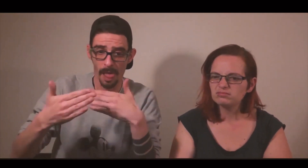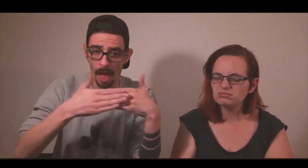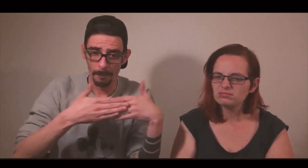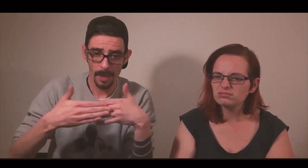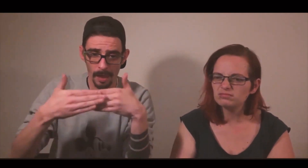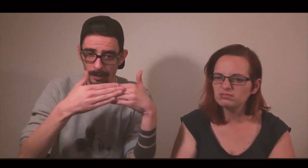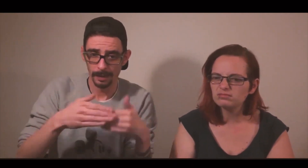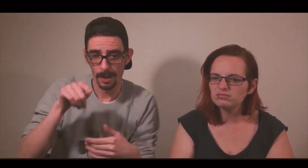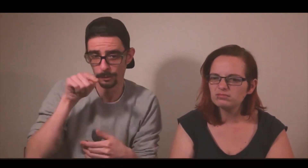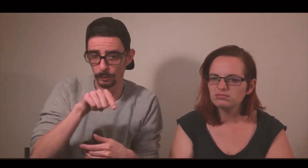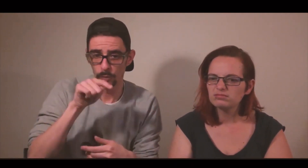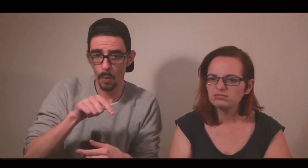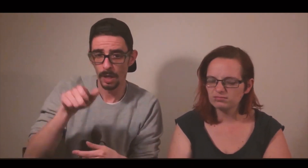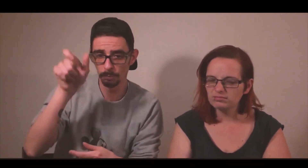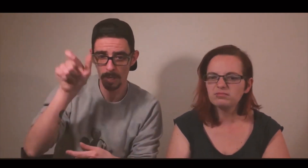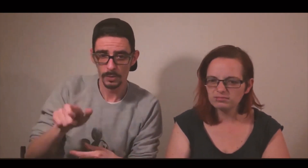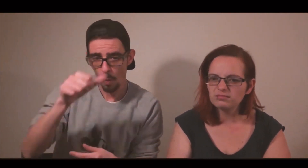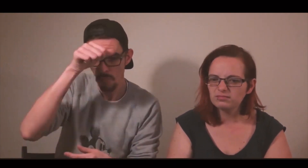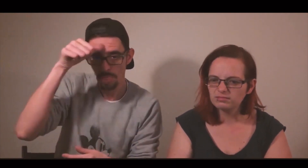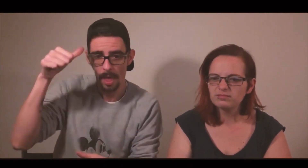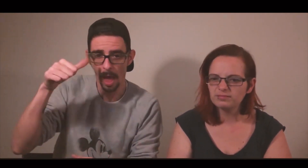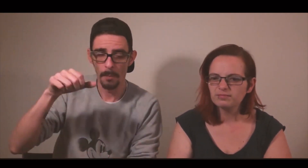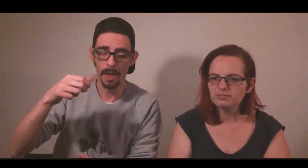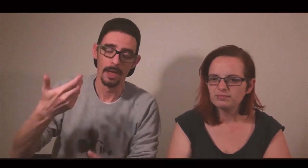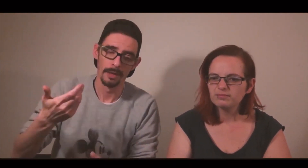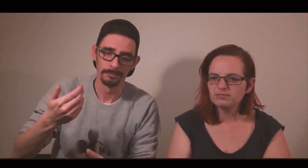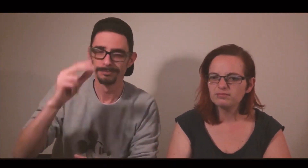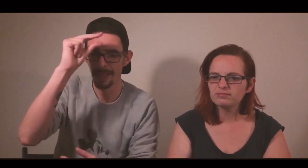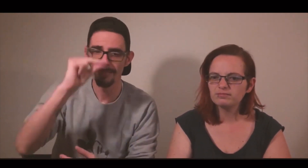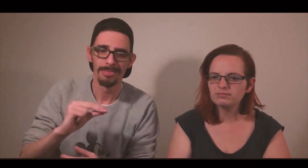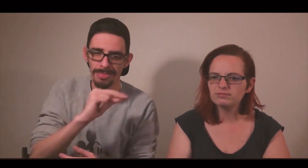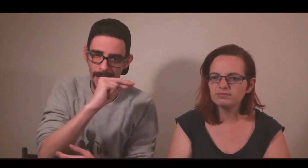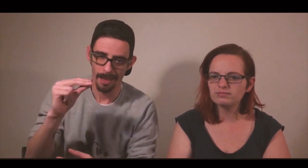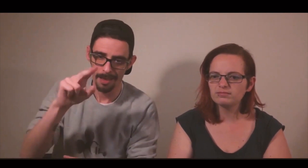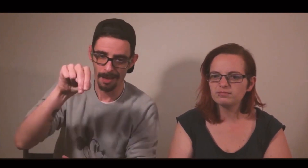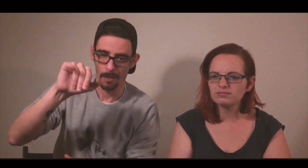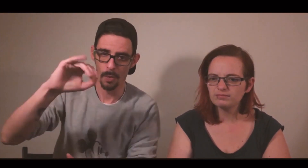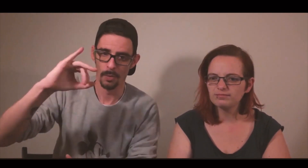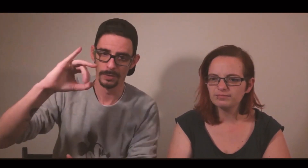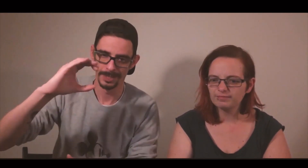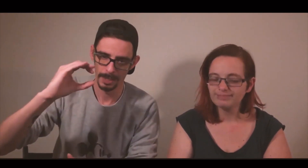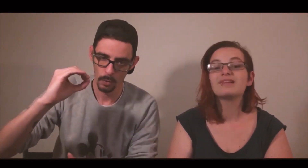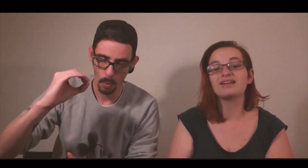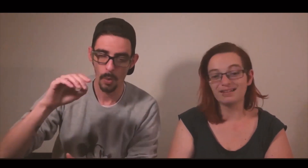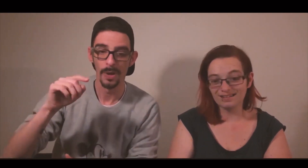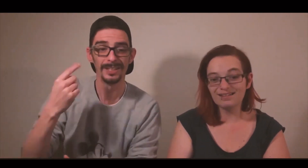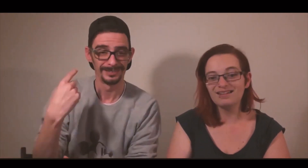For an example: There's a music DJ in America, his name is NICO DiMARCO,